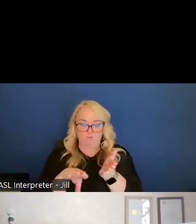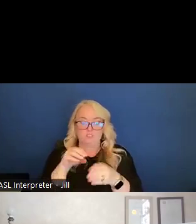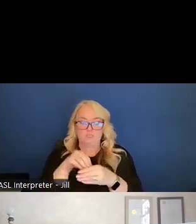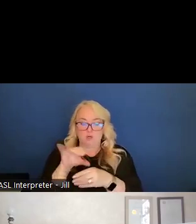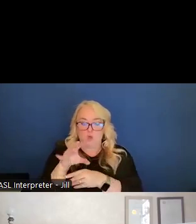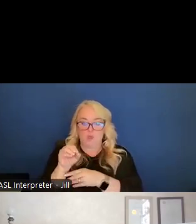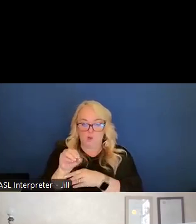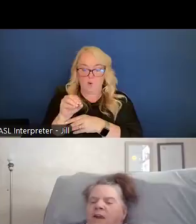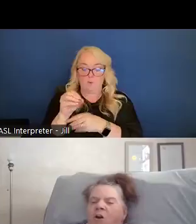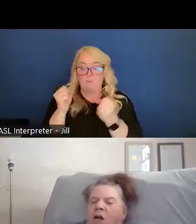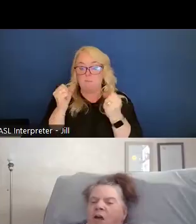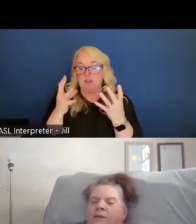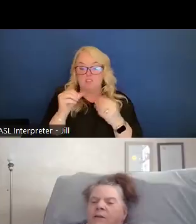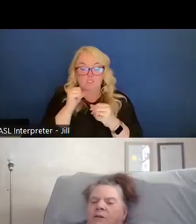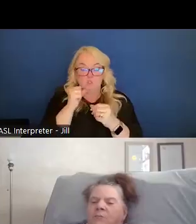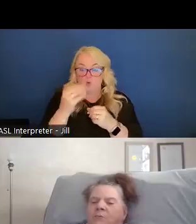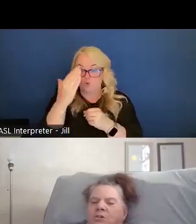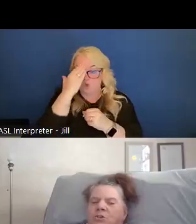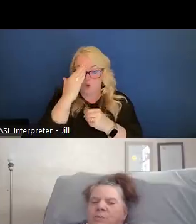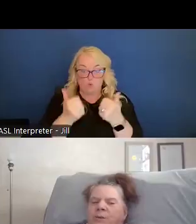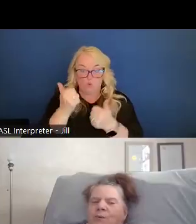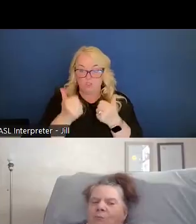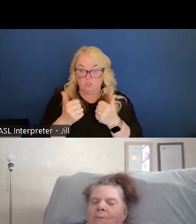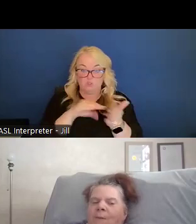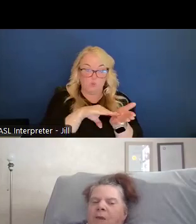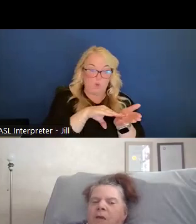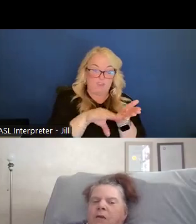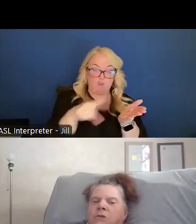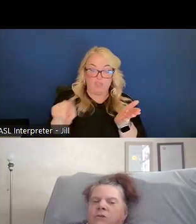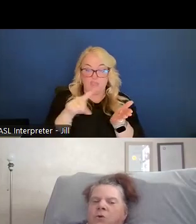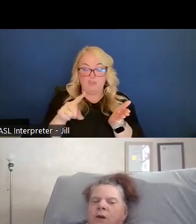even know which waiver they are on, which could be a problem. I